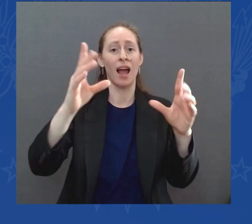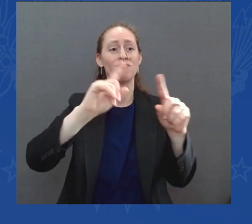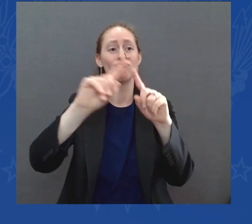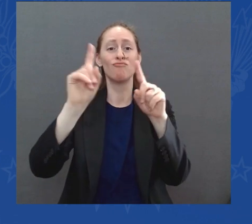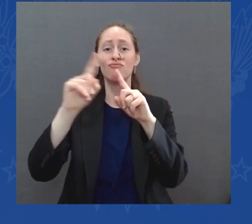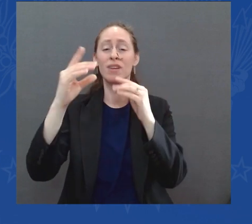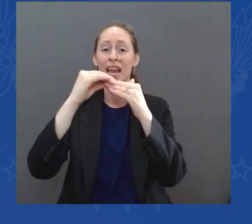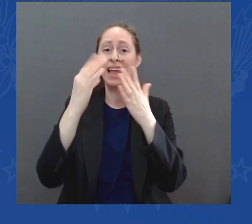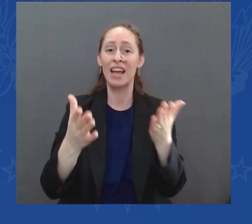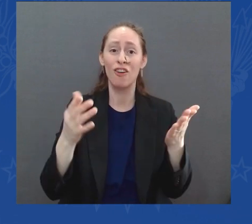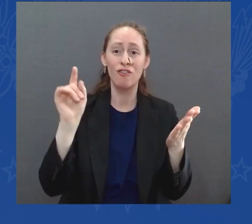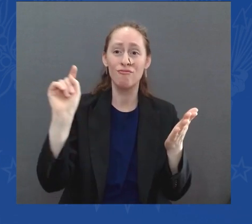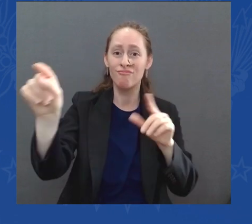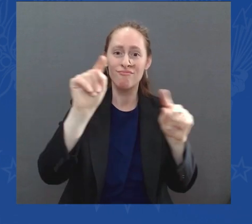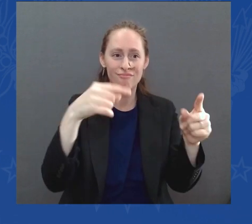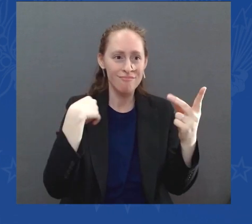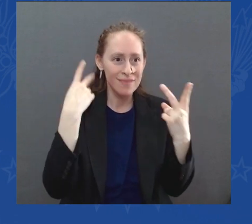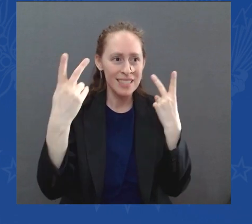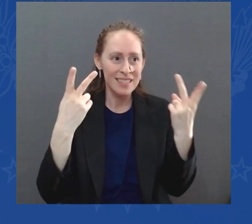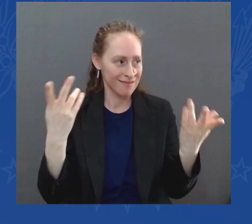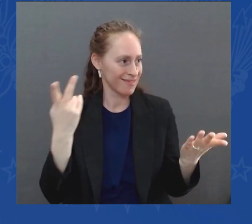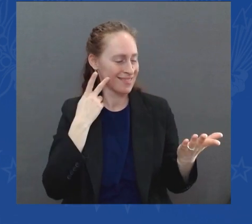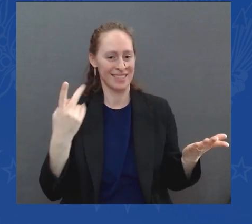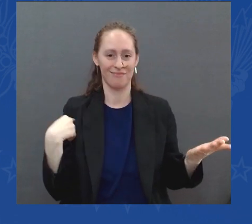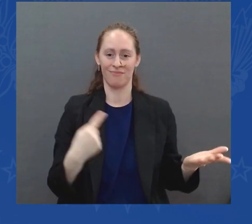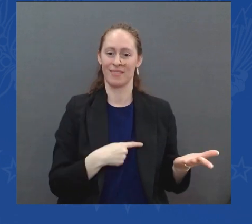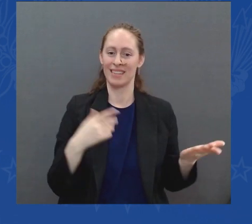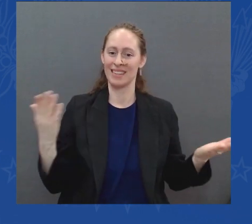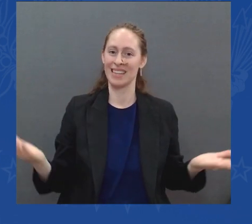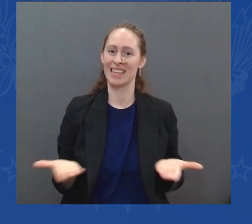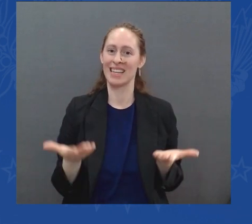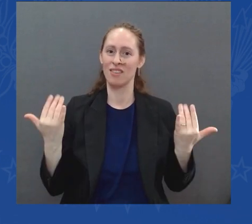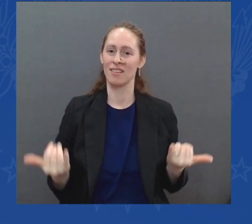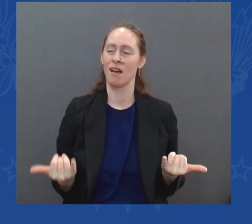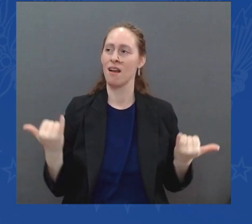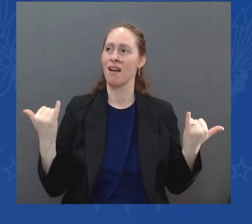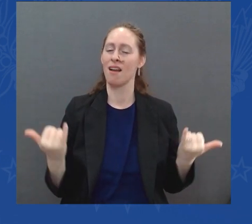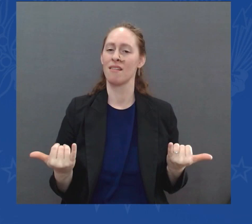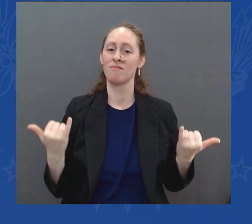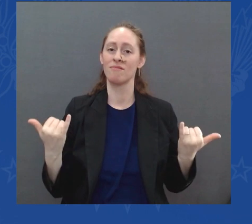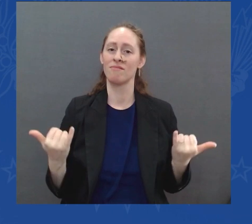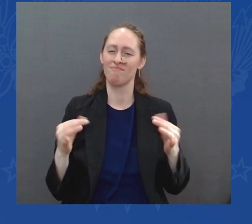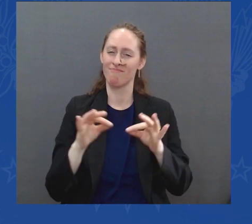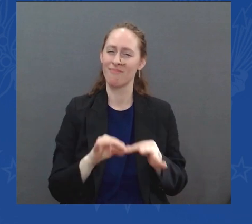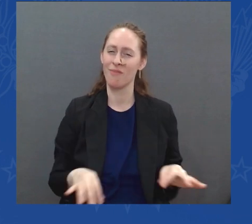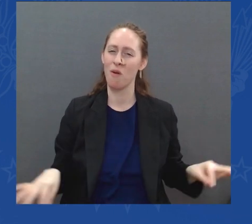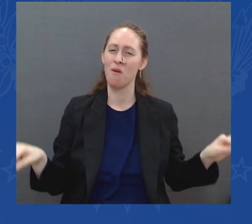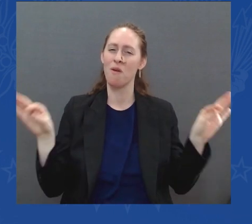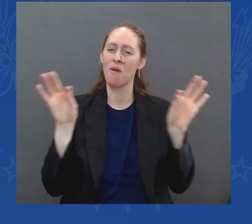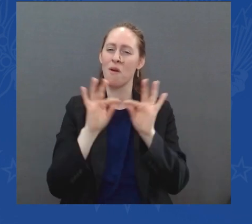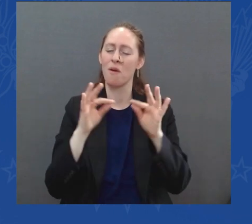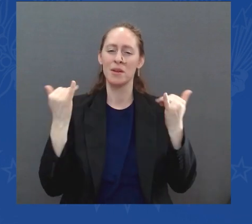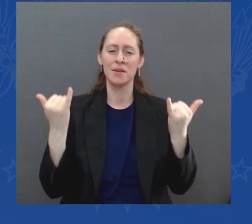Leaders who witnessed the brutal reality of lynching, such as Ali Gordon and Reverend Wheeler Parker,